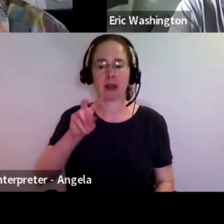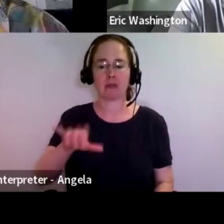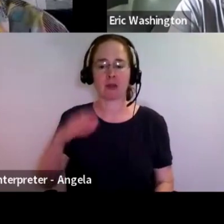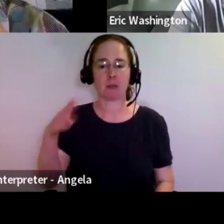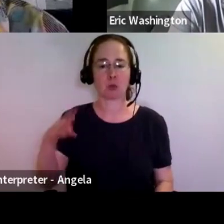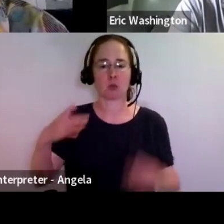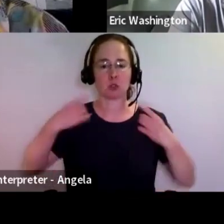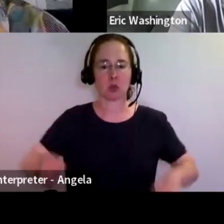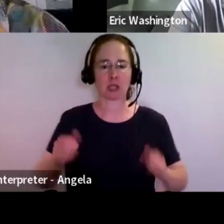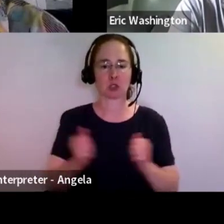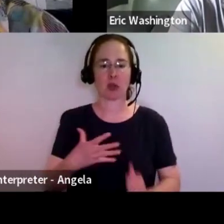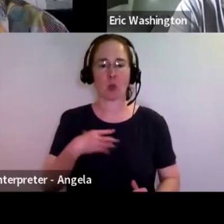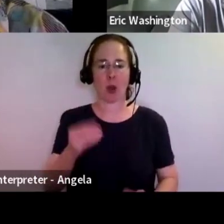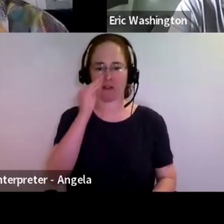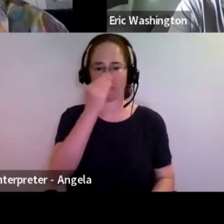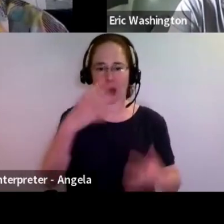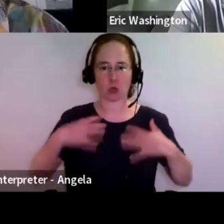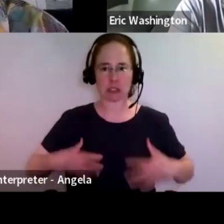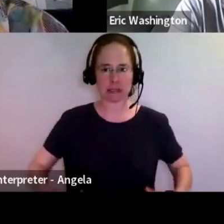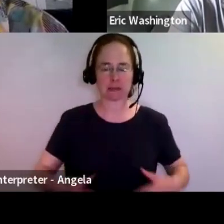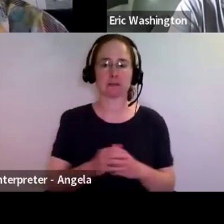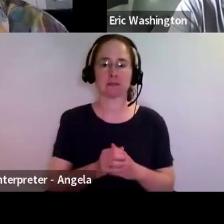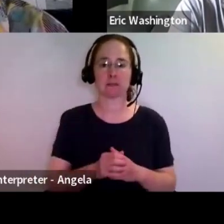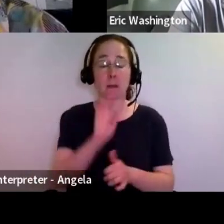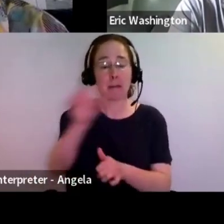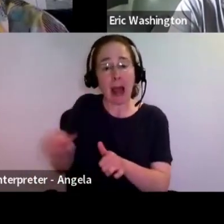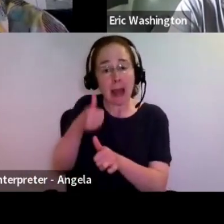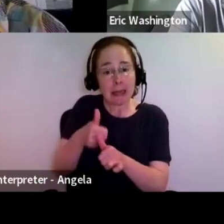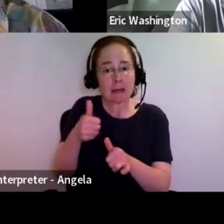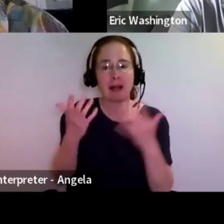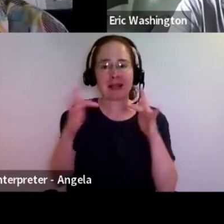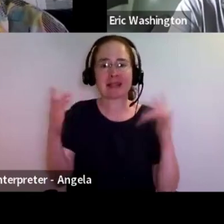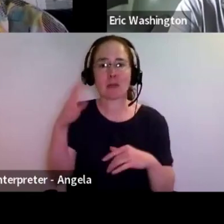with white flowers on it, and behind me is a light blue wall